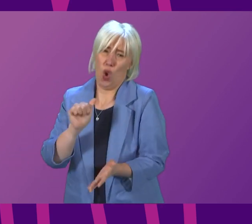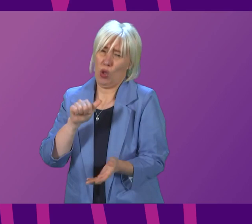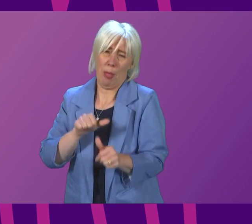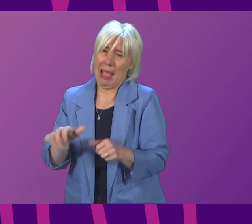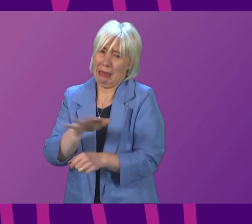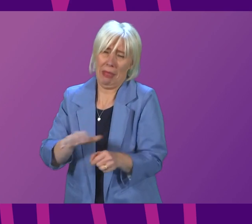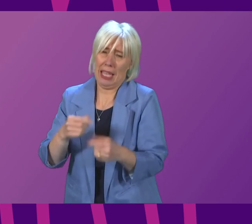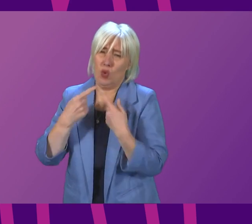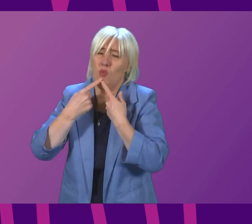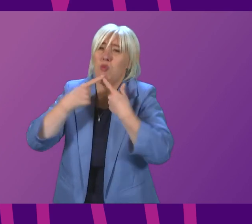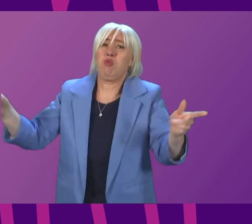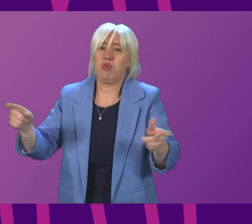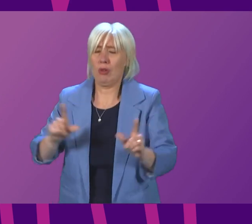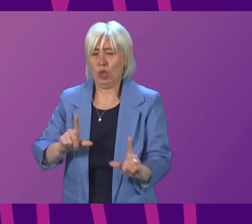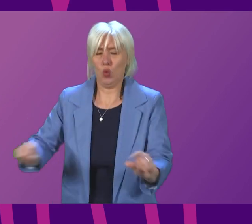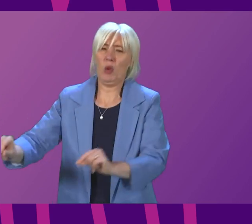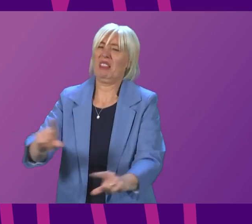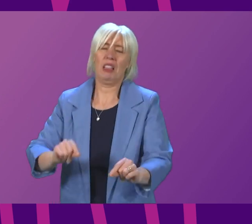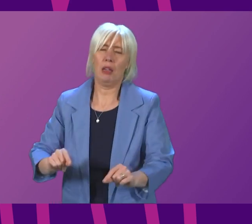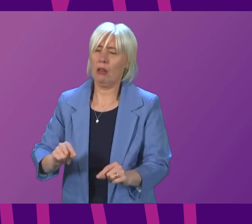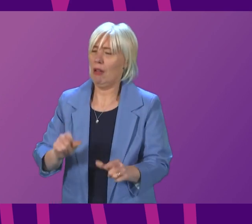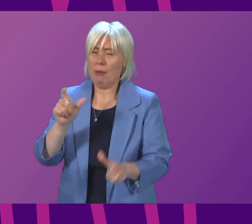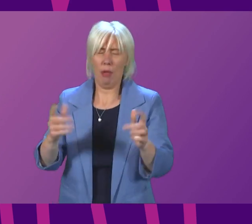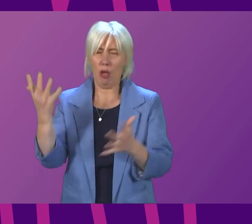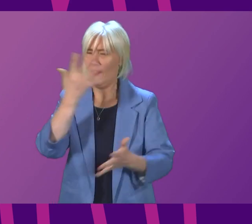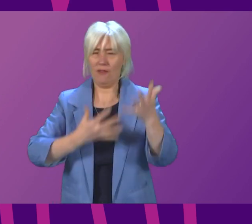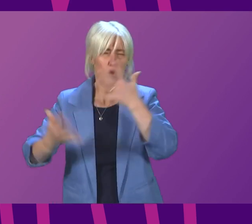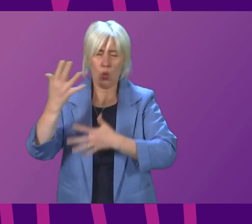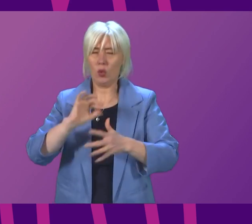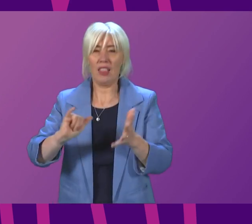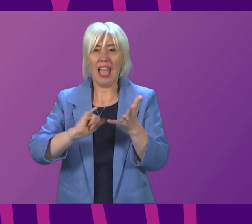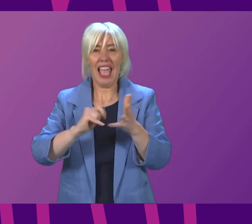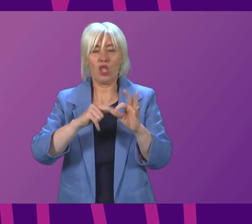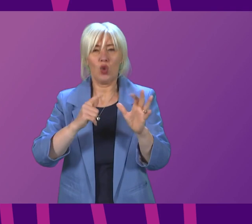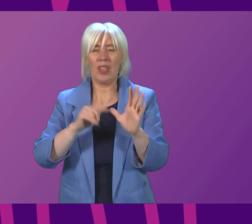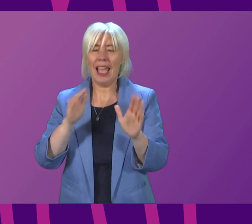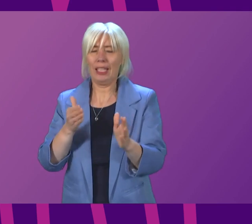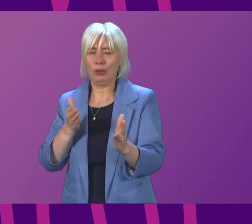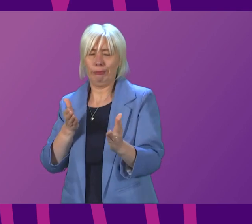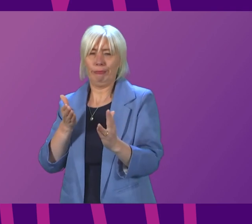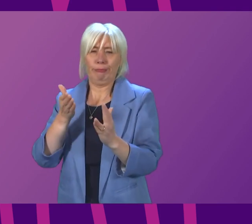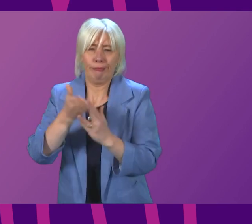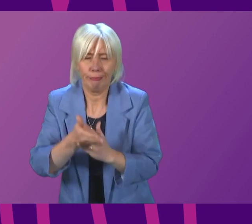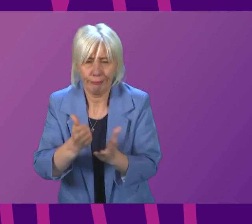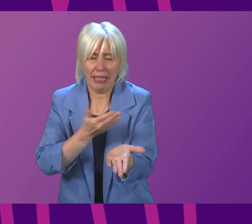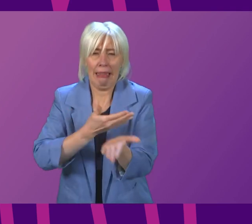There was such confusion that the SQA had to step in to clarify things.